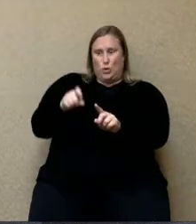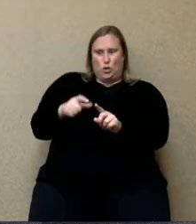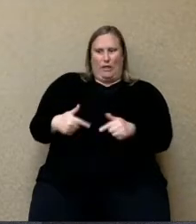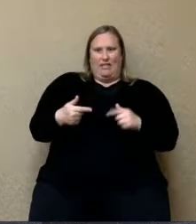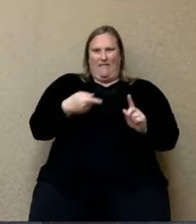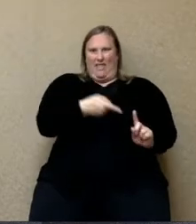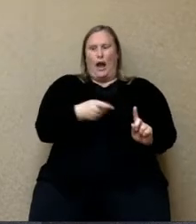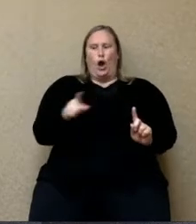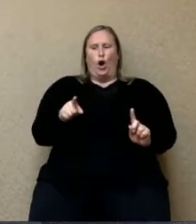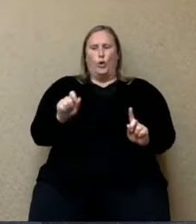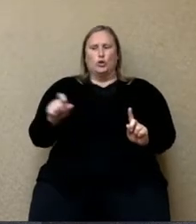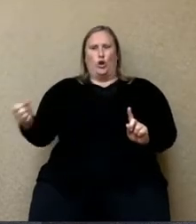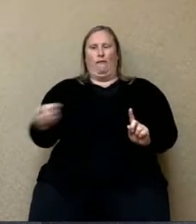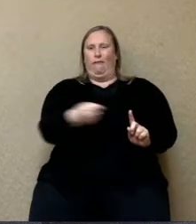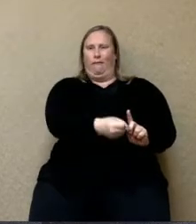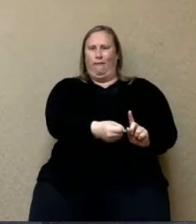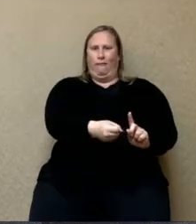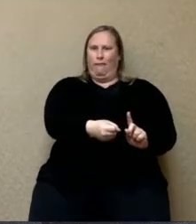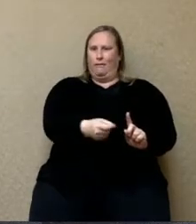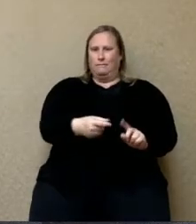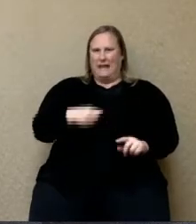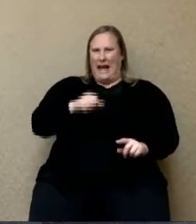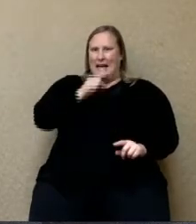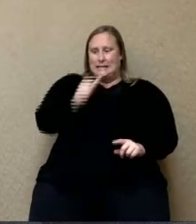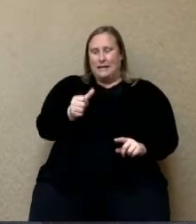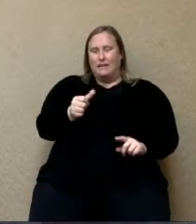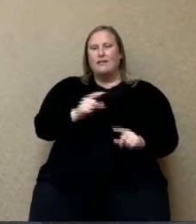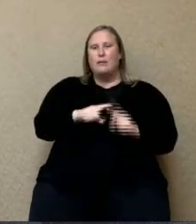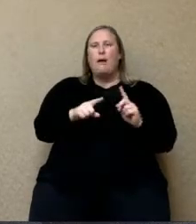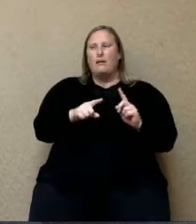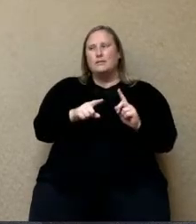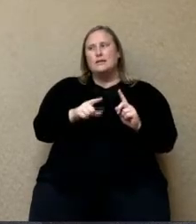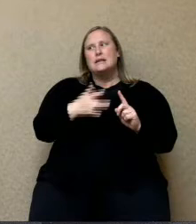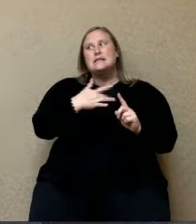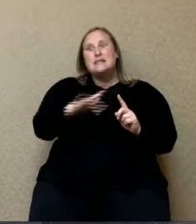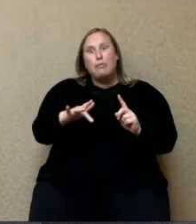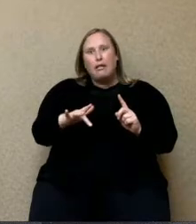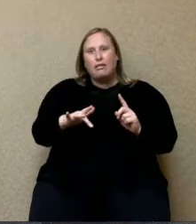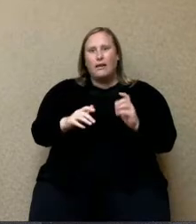you're going to live here. That is unfortunately how many of the agencies work.